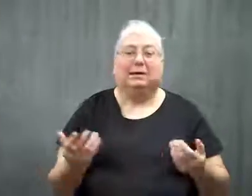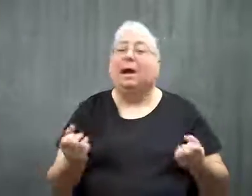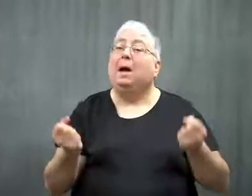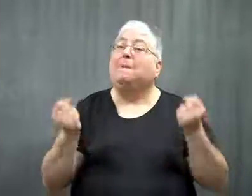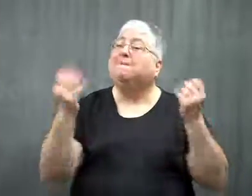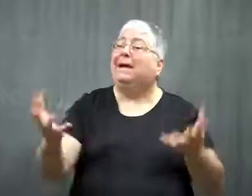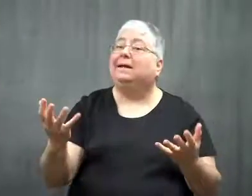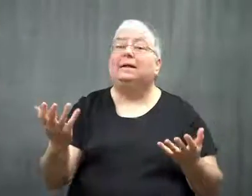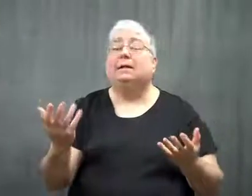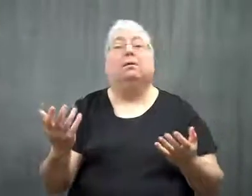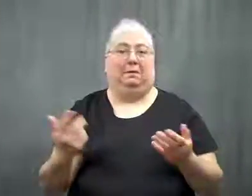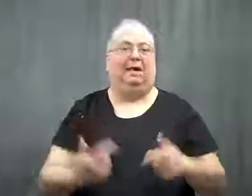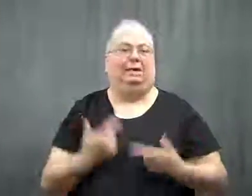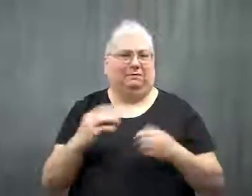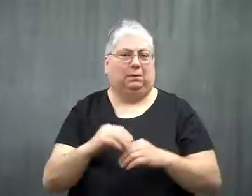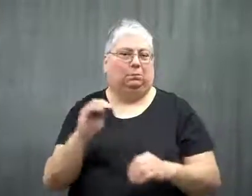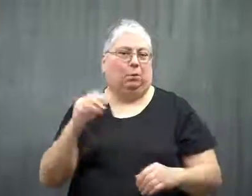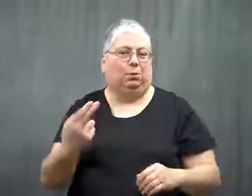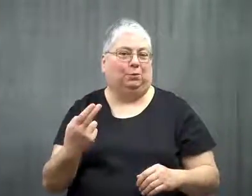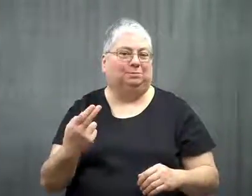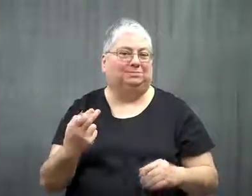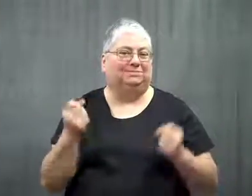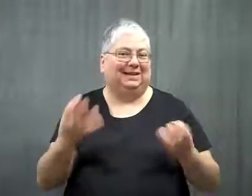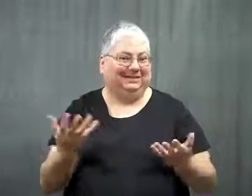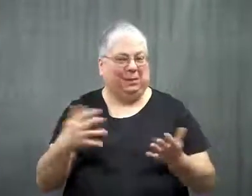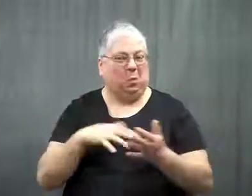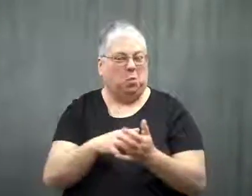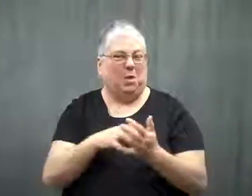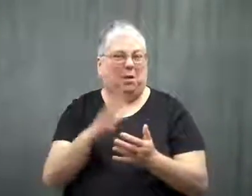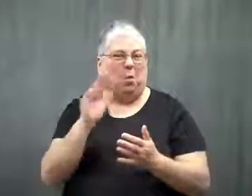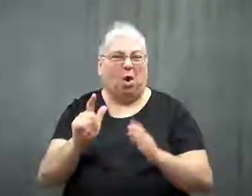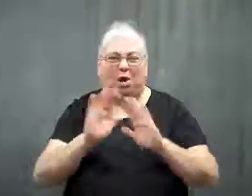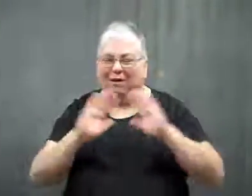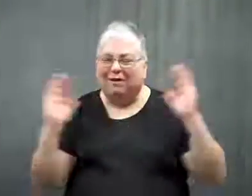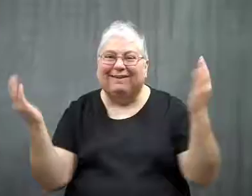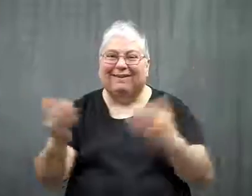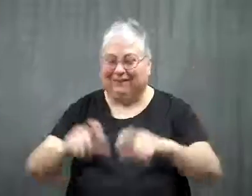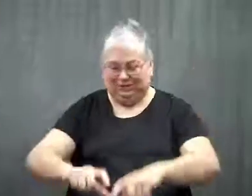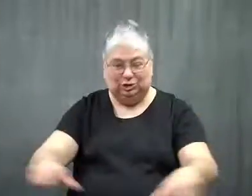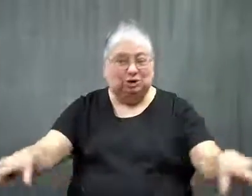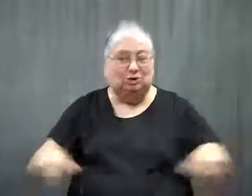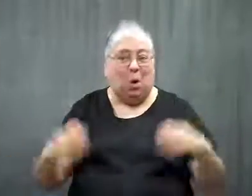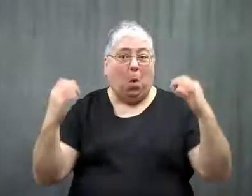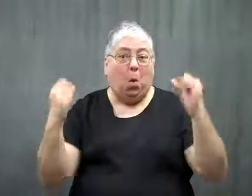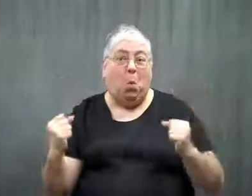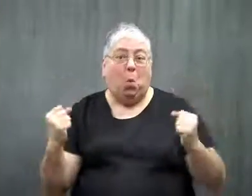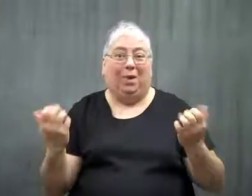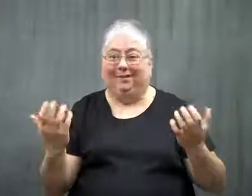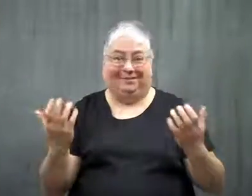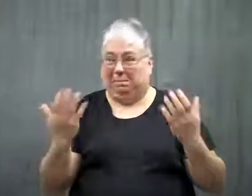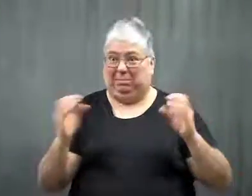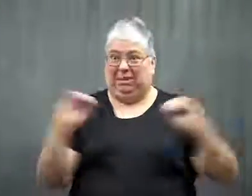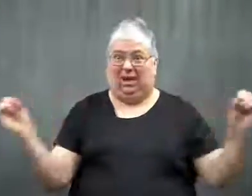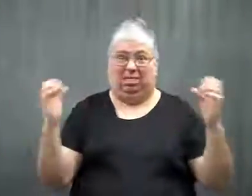Many of these people lived in mobile homes. They have weak walls, and maybe nothing holding them to the foundation,